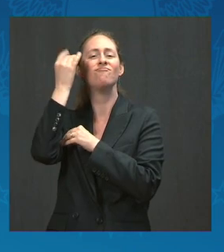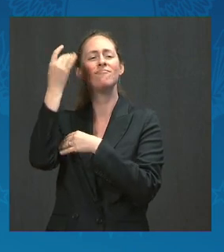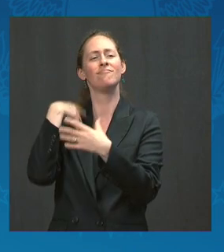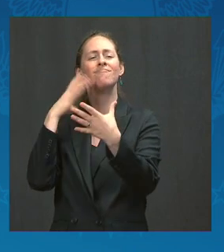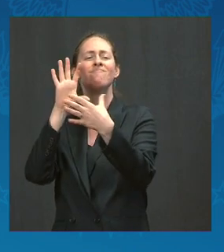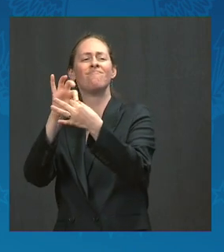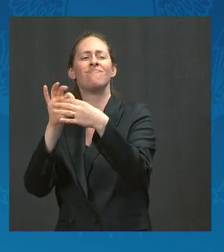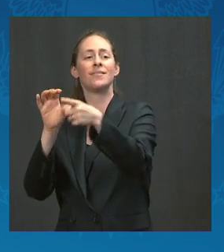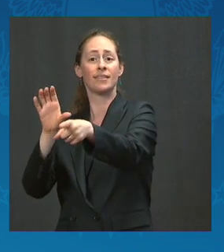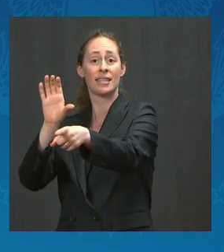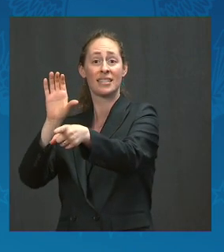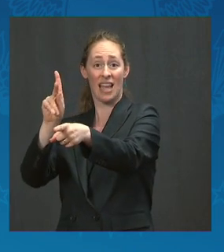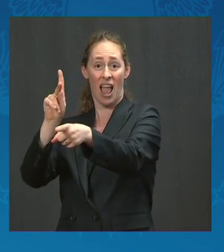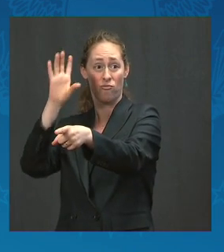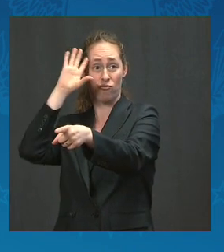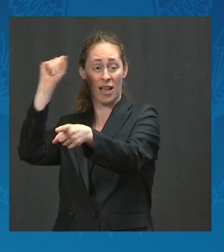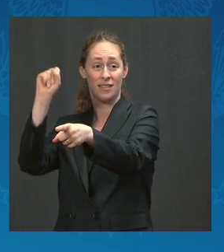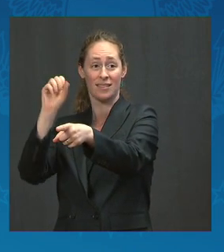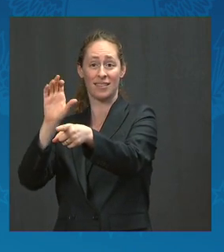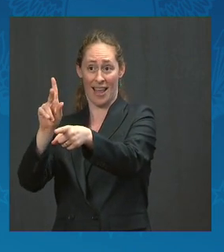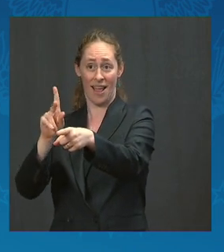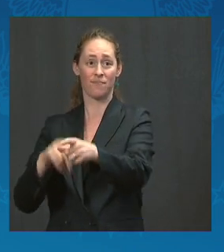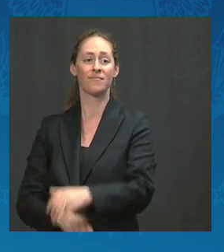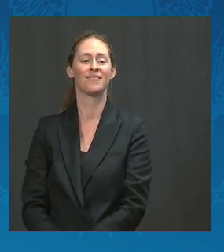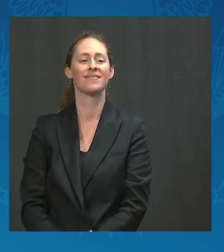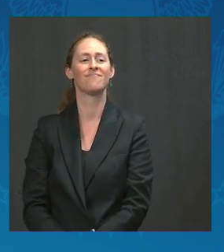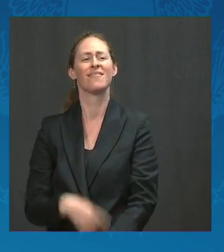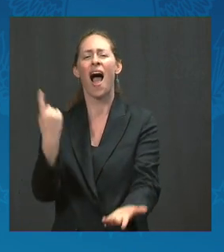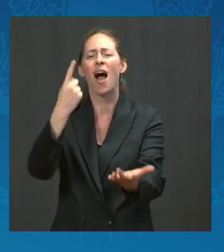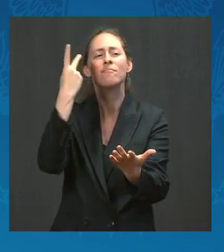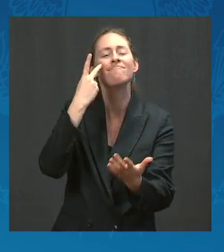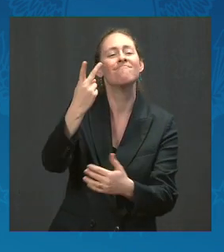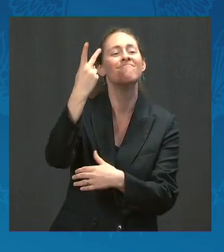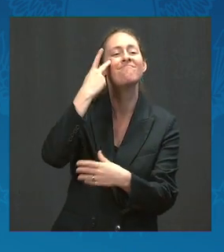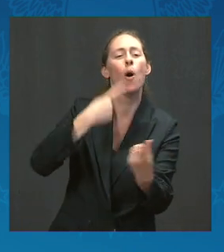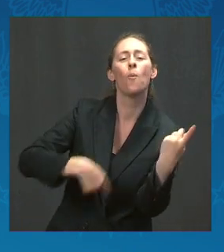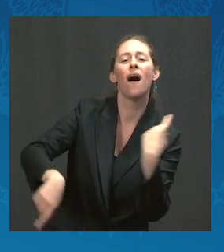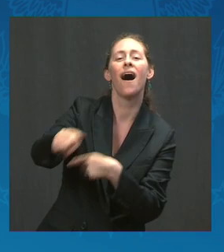She is in D.C. I see her out there fighting every day